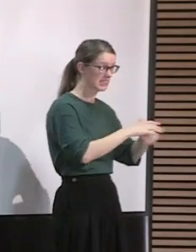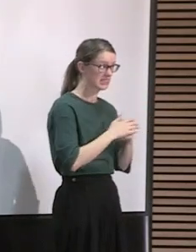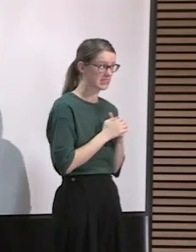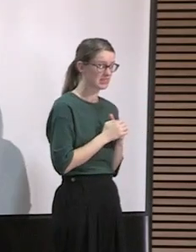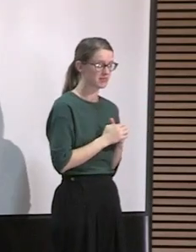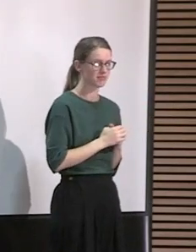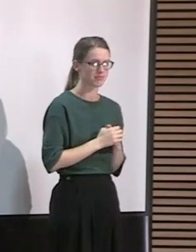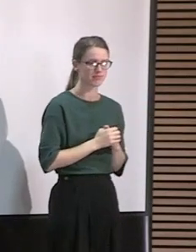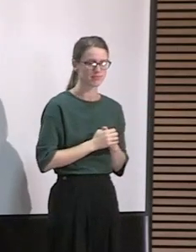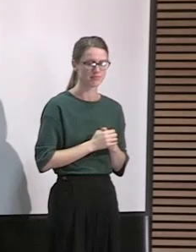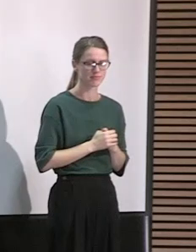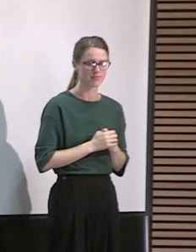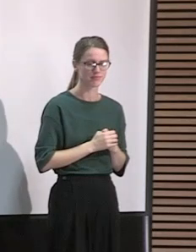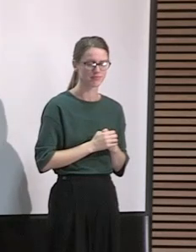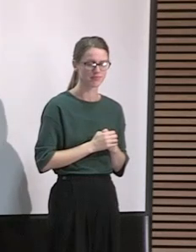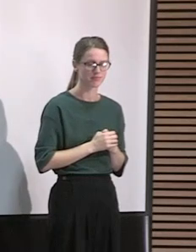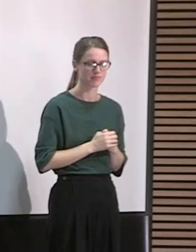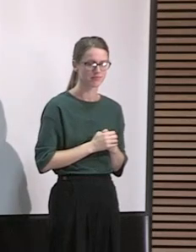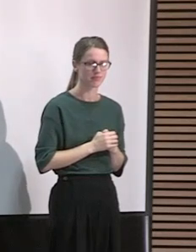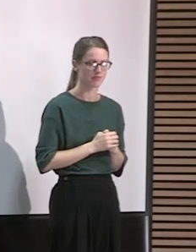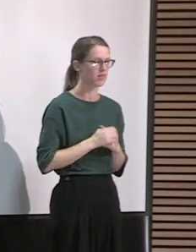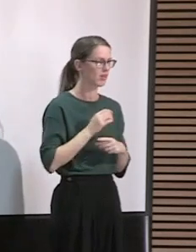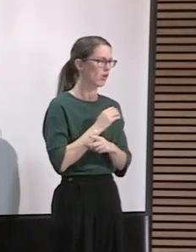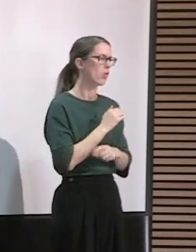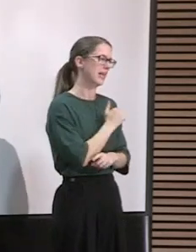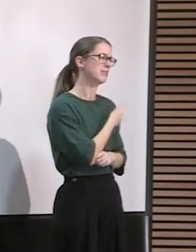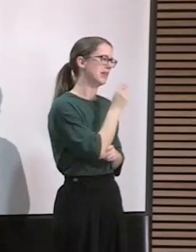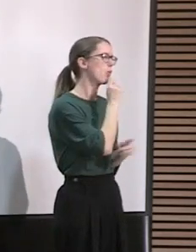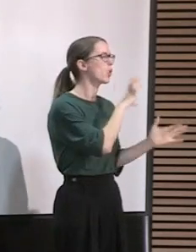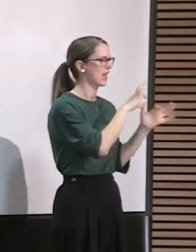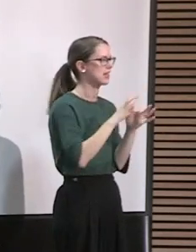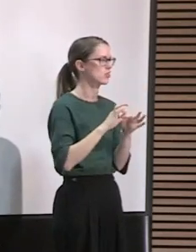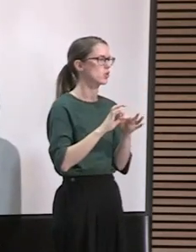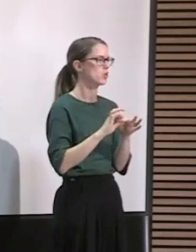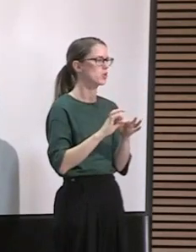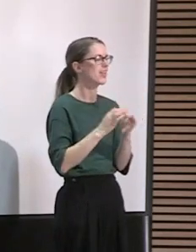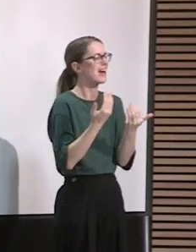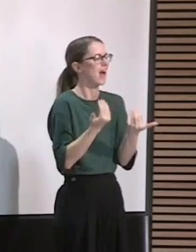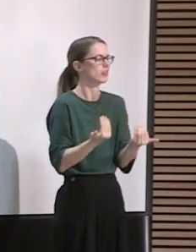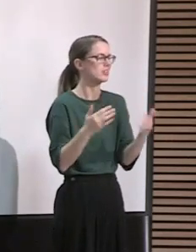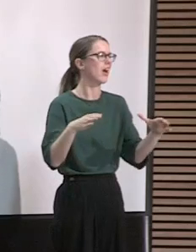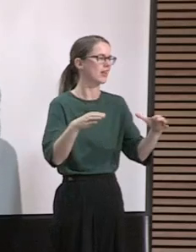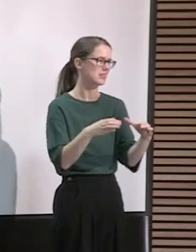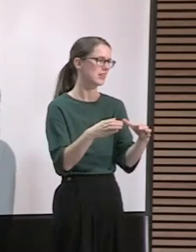other community contacts - what would make you think they're part of the link? Or could it be a potentially unrelated second outbreak?